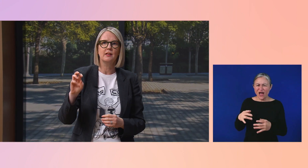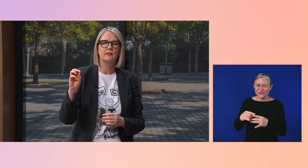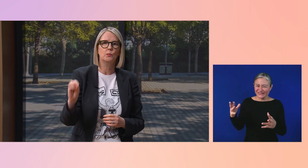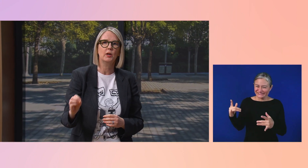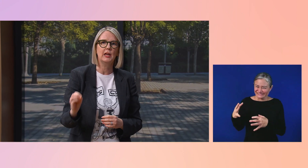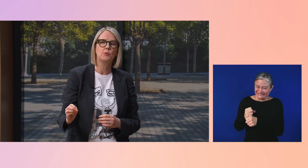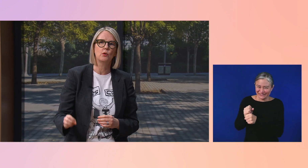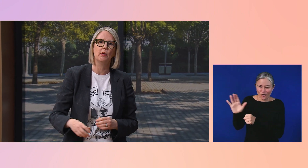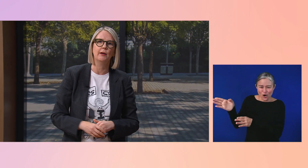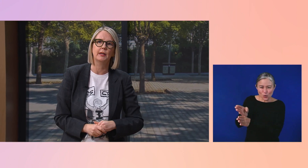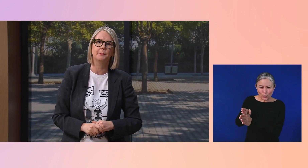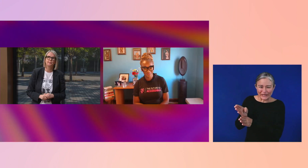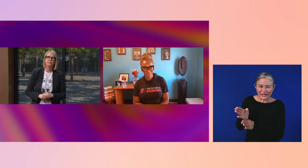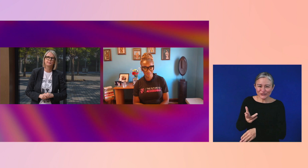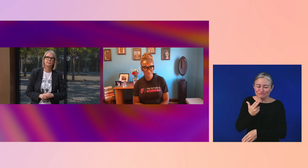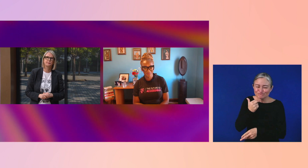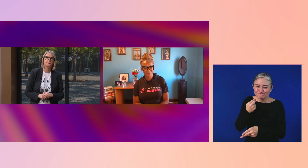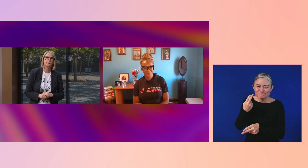this and what keeps you grounded?